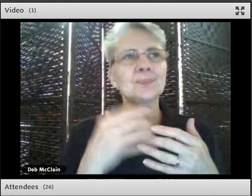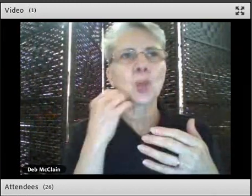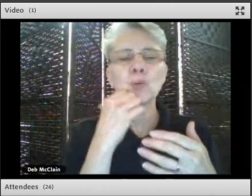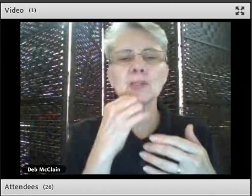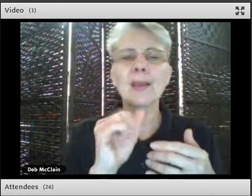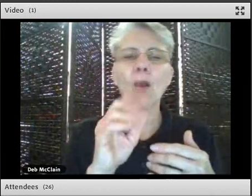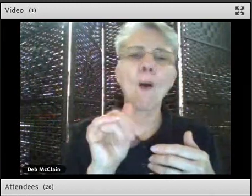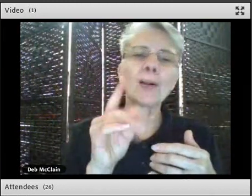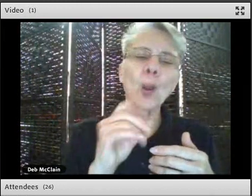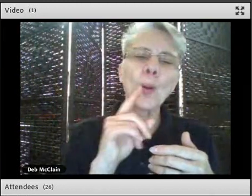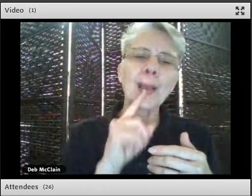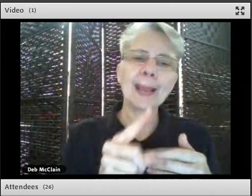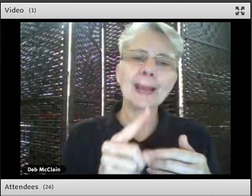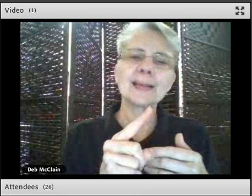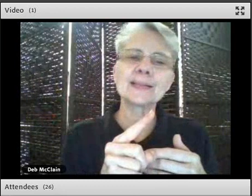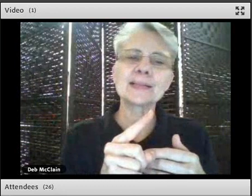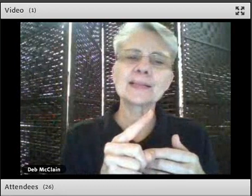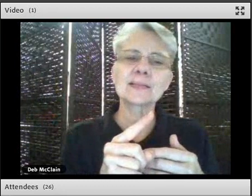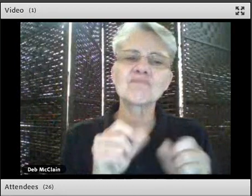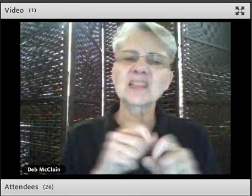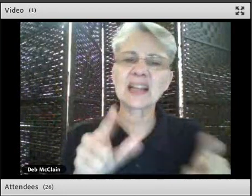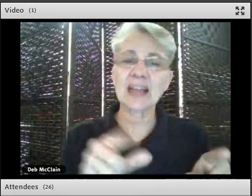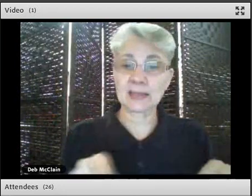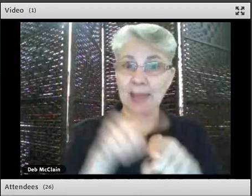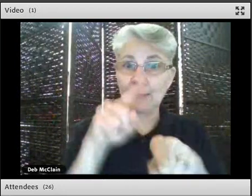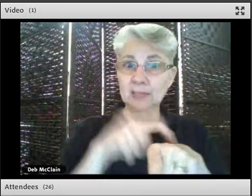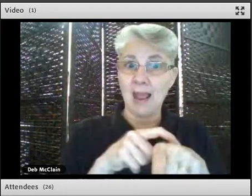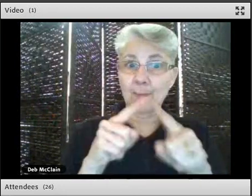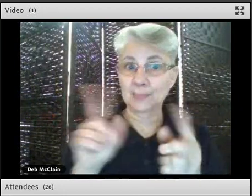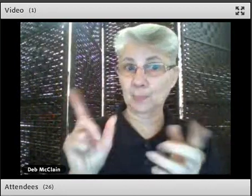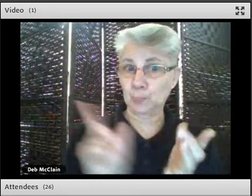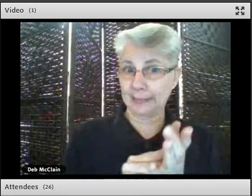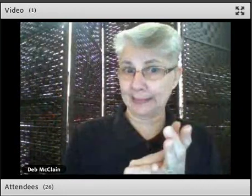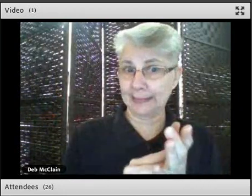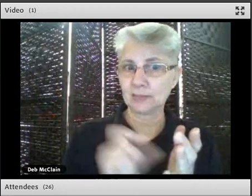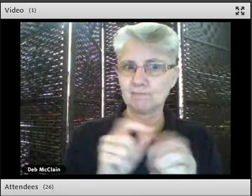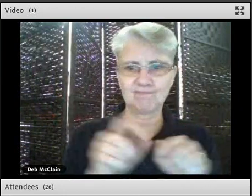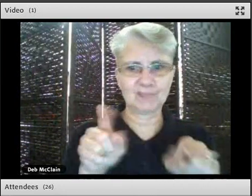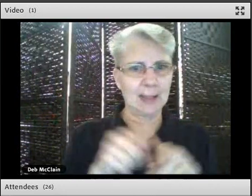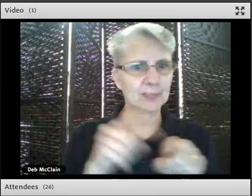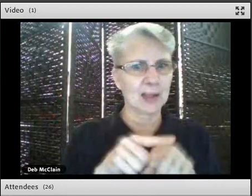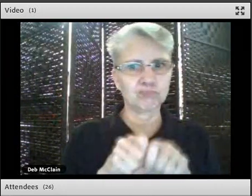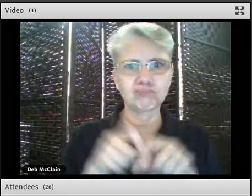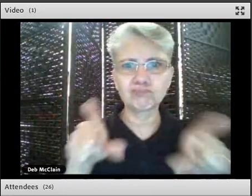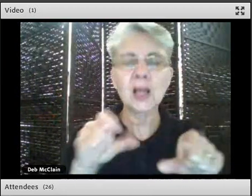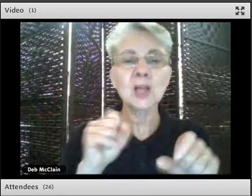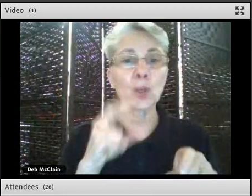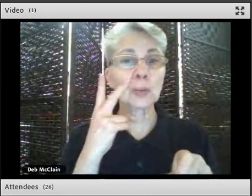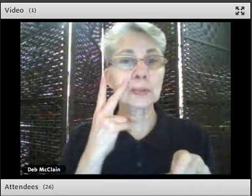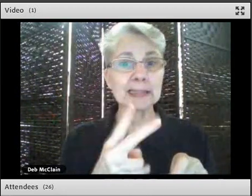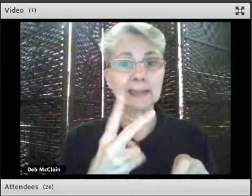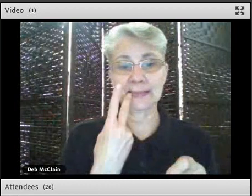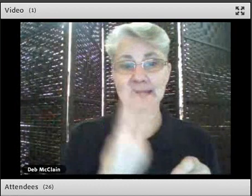And so you will see the "C" copyright and the "P" copyright dates often being exactly the same.